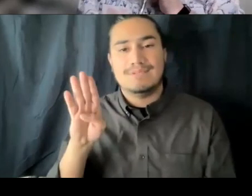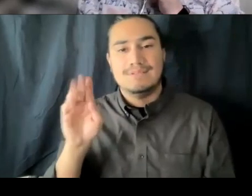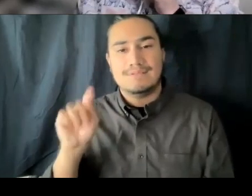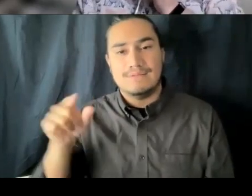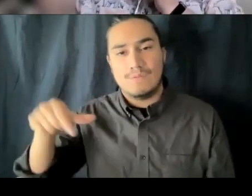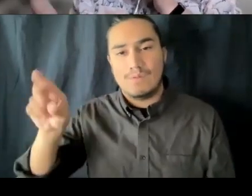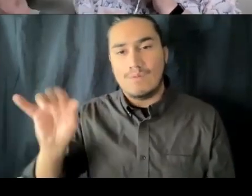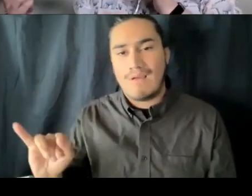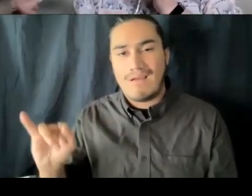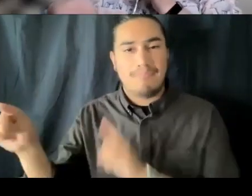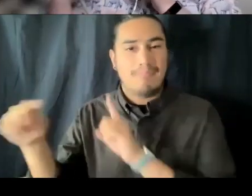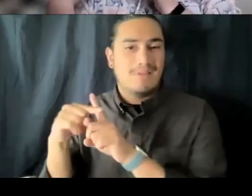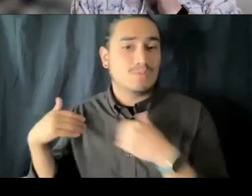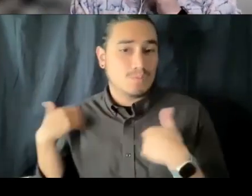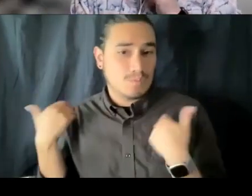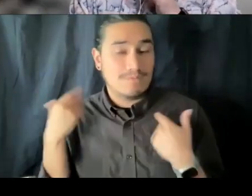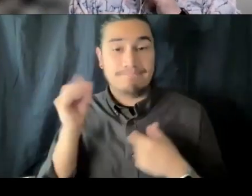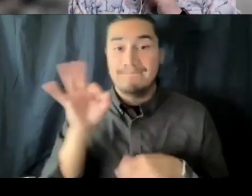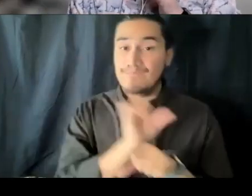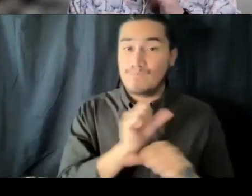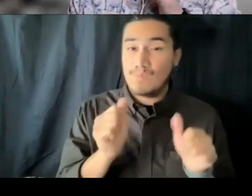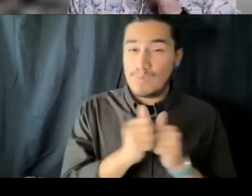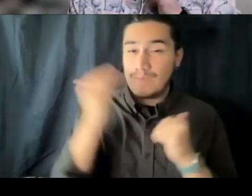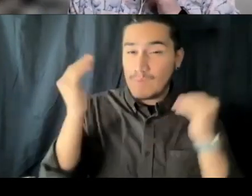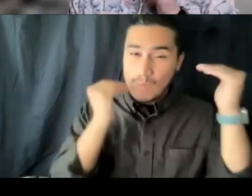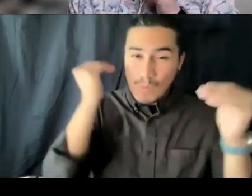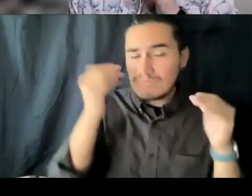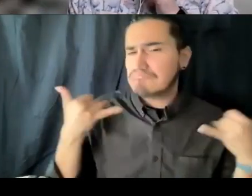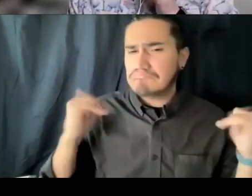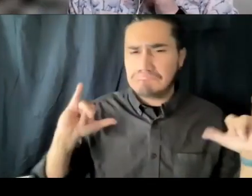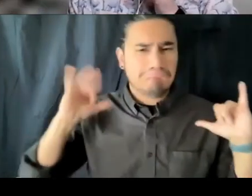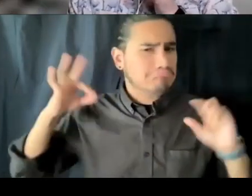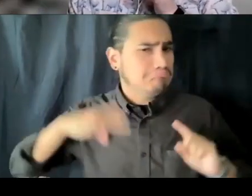And again, if you work with adults, this is still helpful. There's great stuff in there.